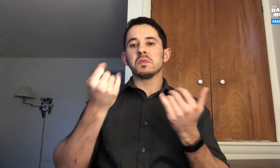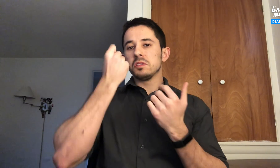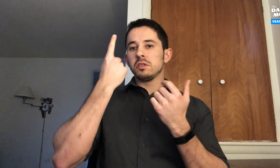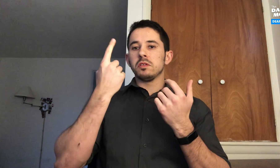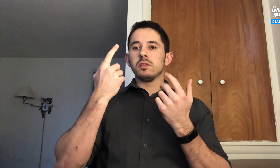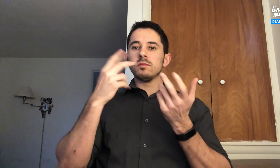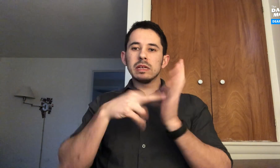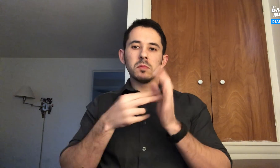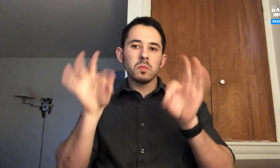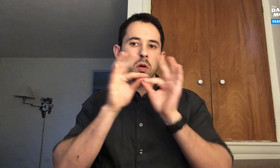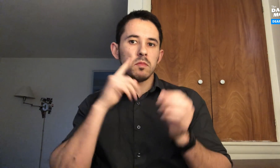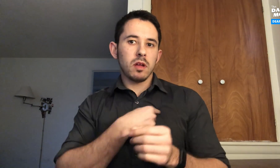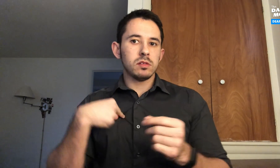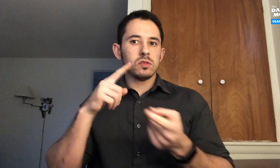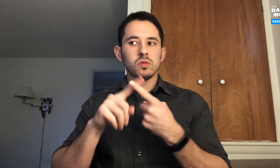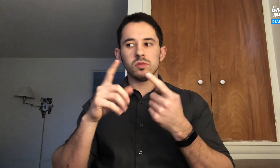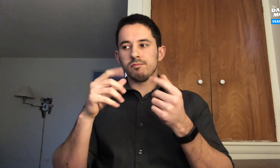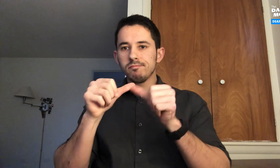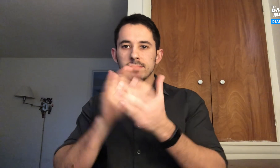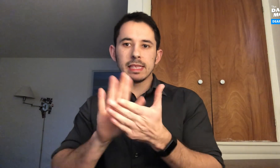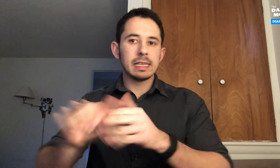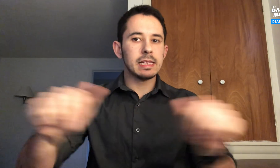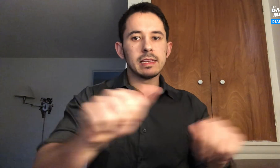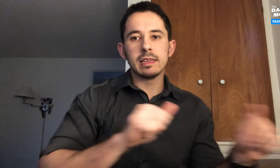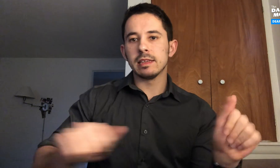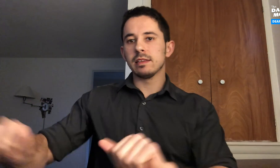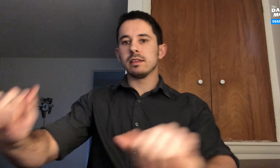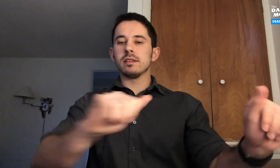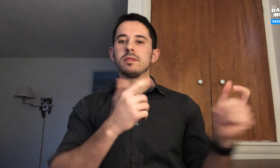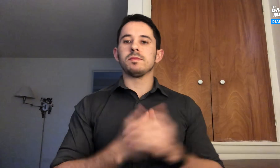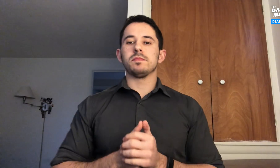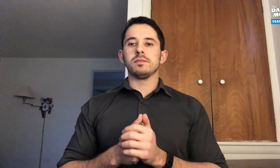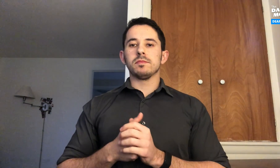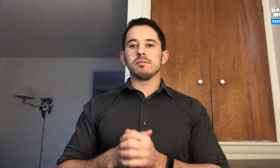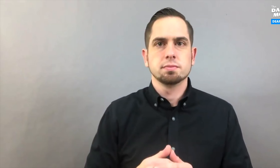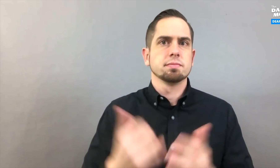That means it’s important for us to continue to clean surfaces.